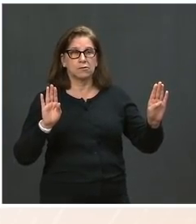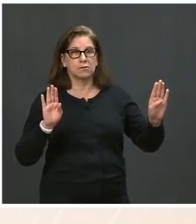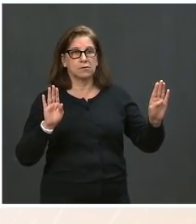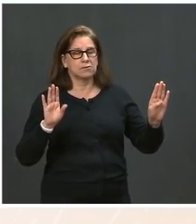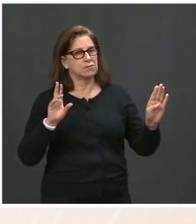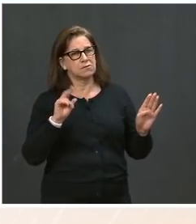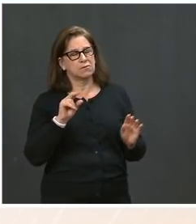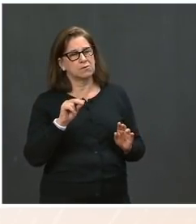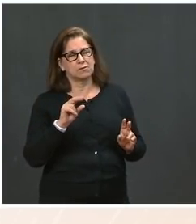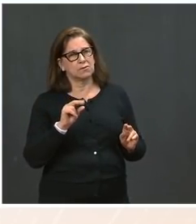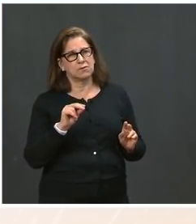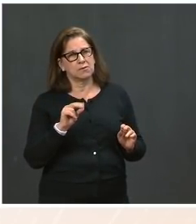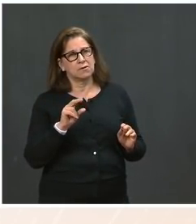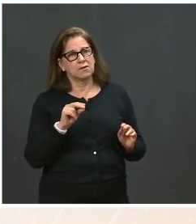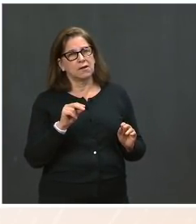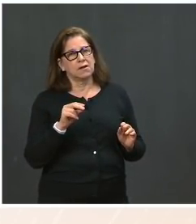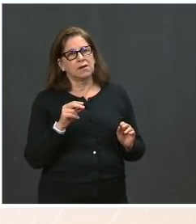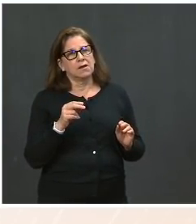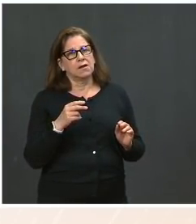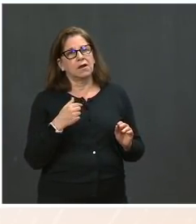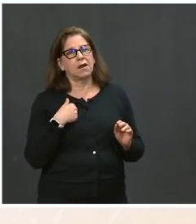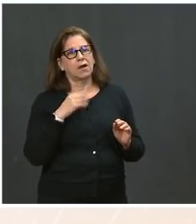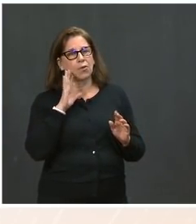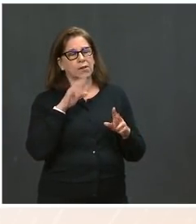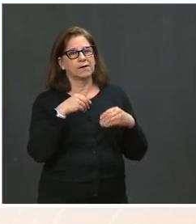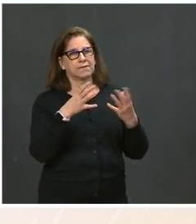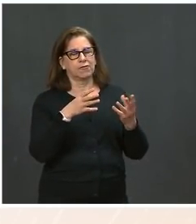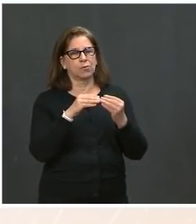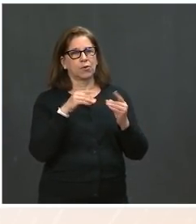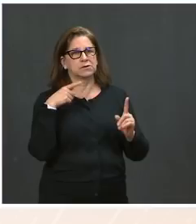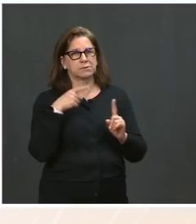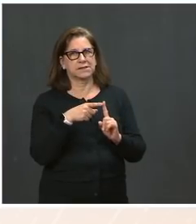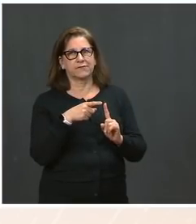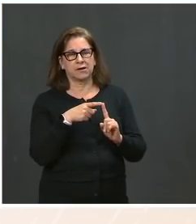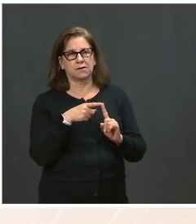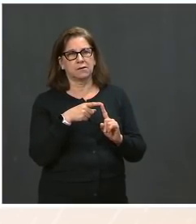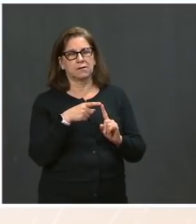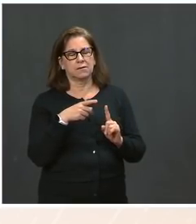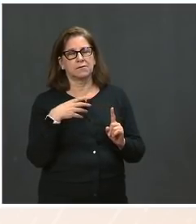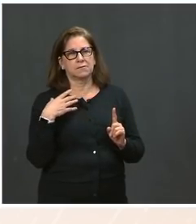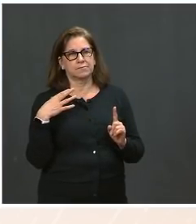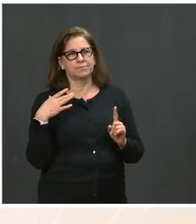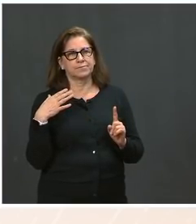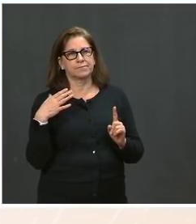but I can get you a more official statement from our team